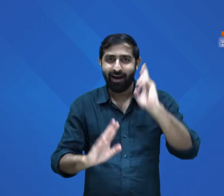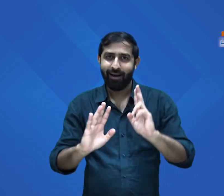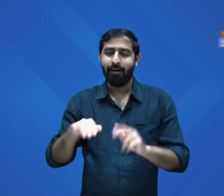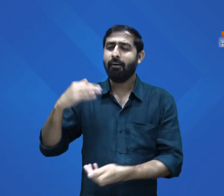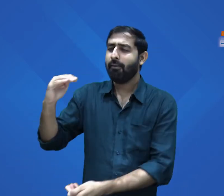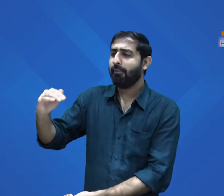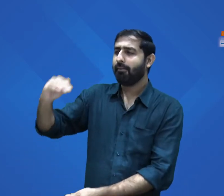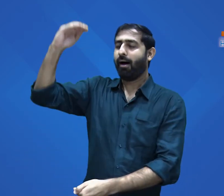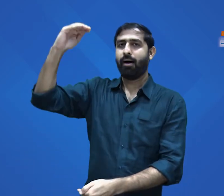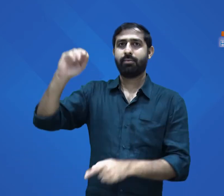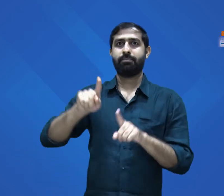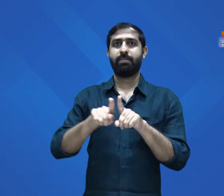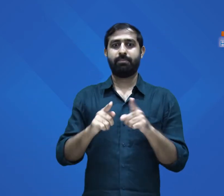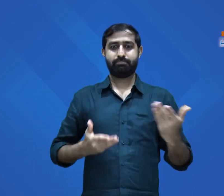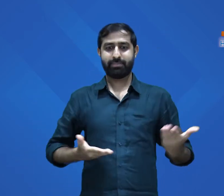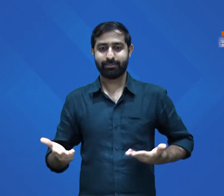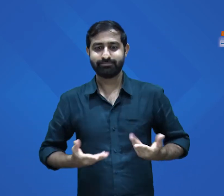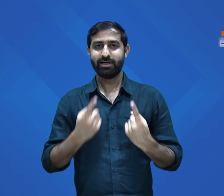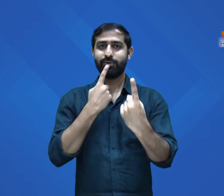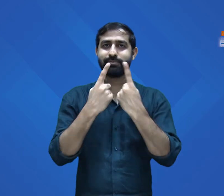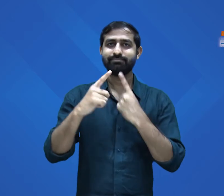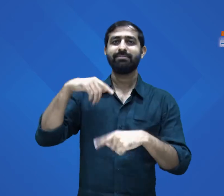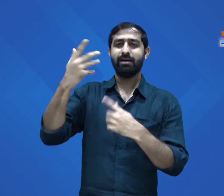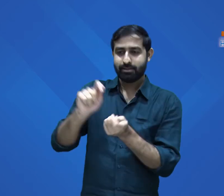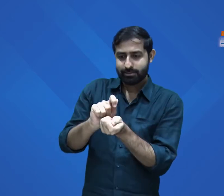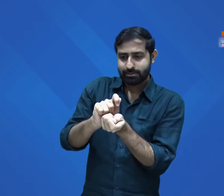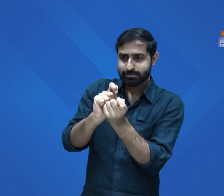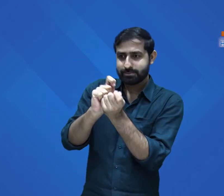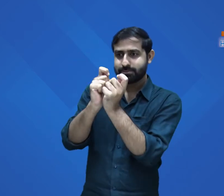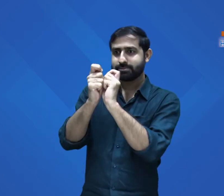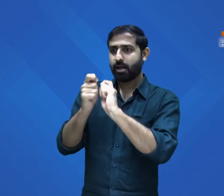All these changes in a child from childhood to adulthood